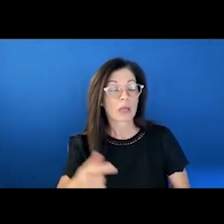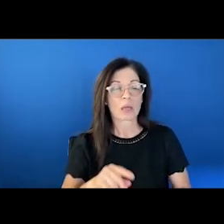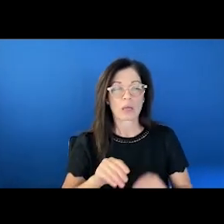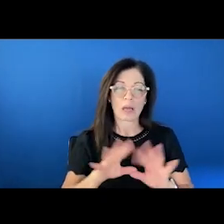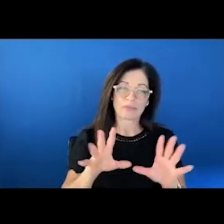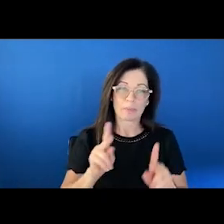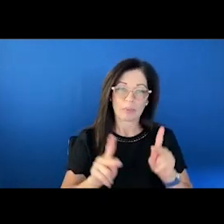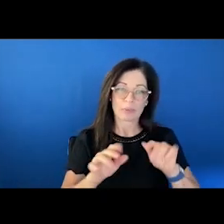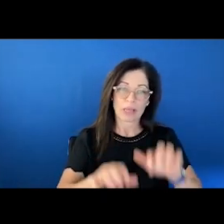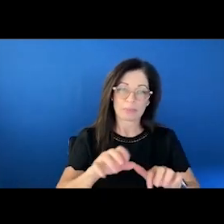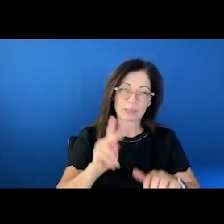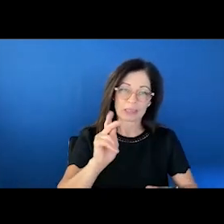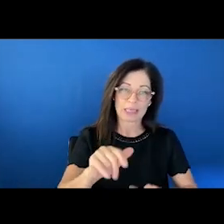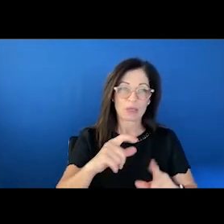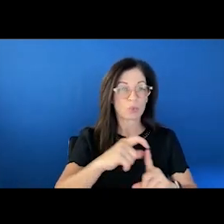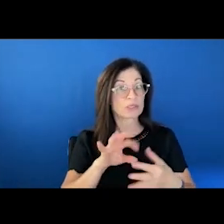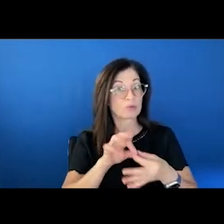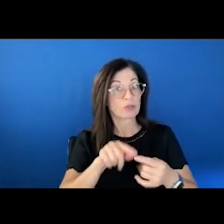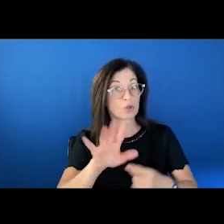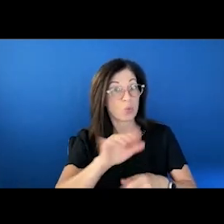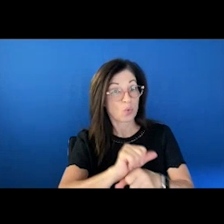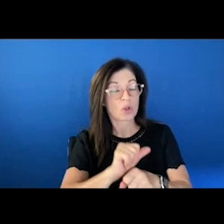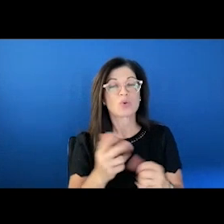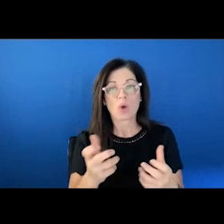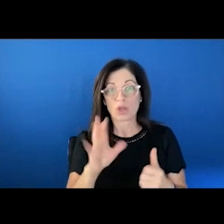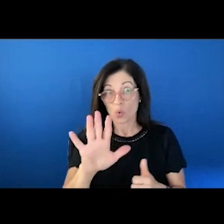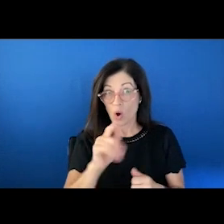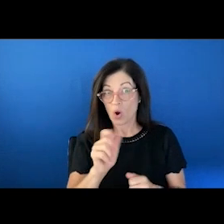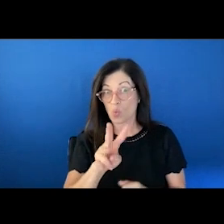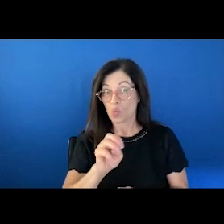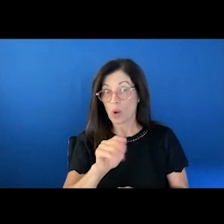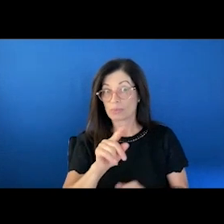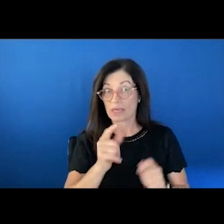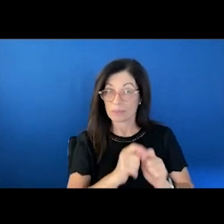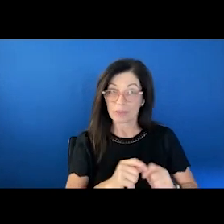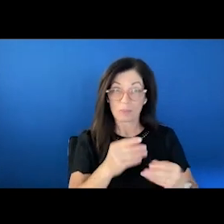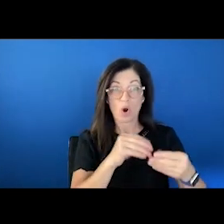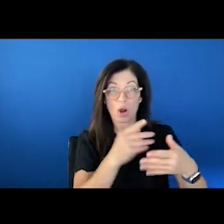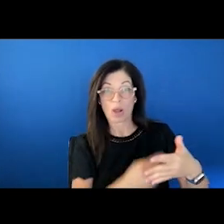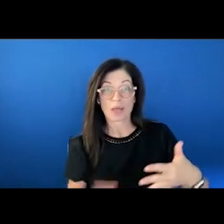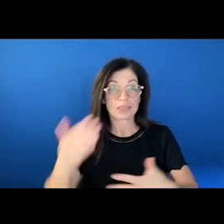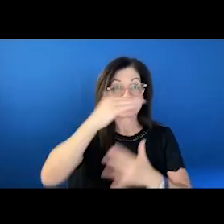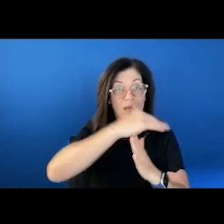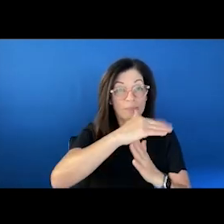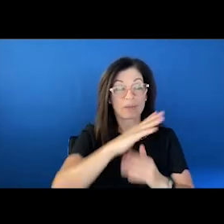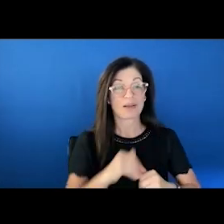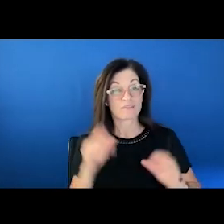that are relevant to your work, you want your website to appear higher in the search results.